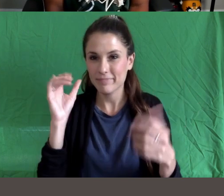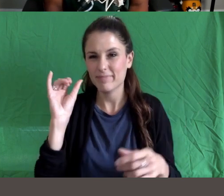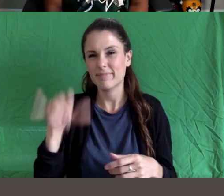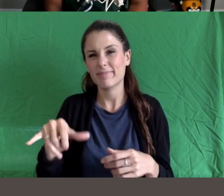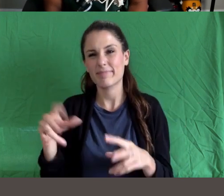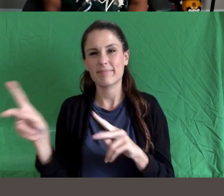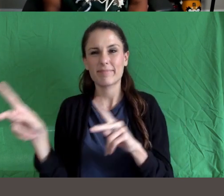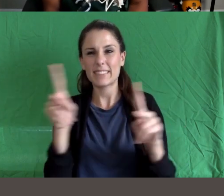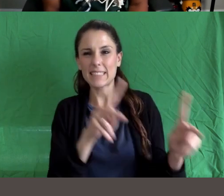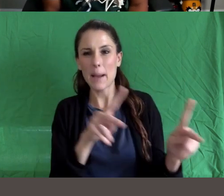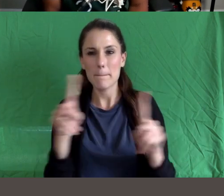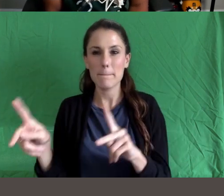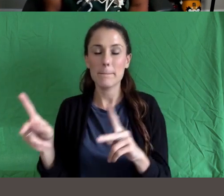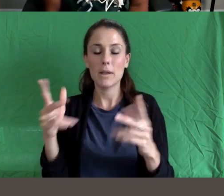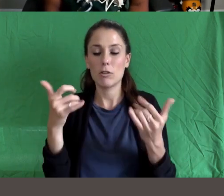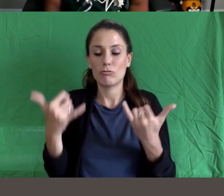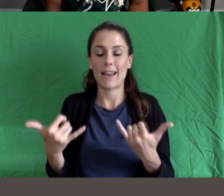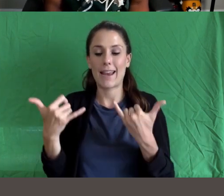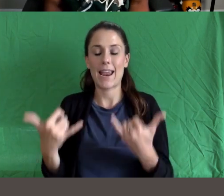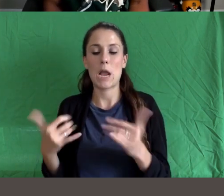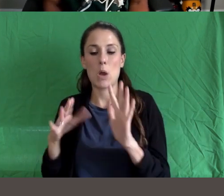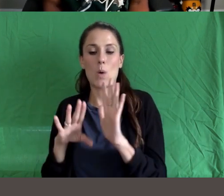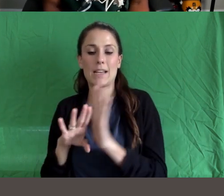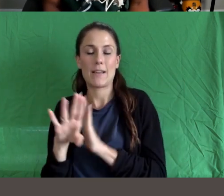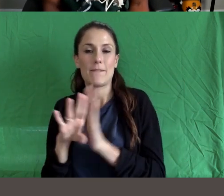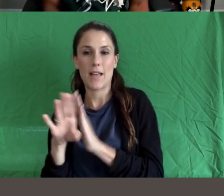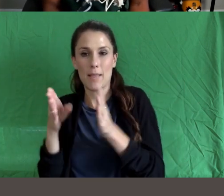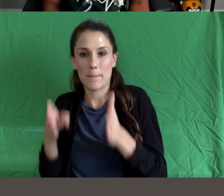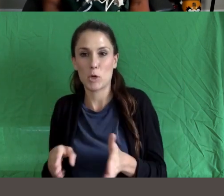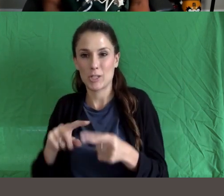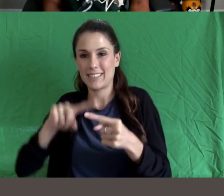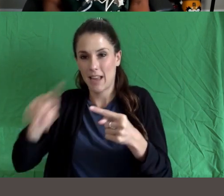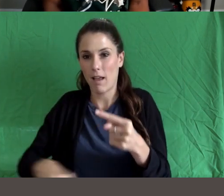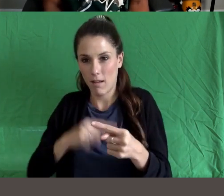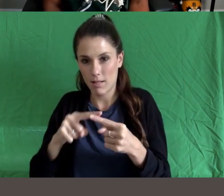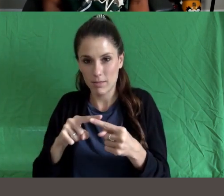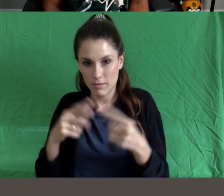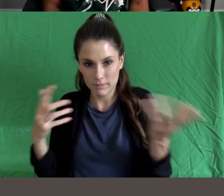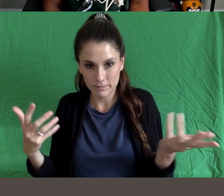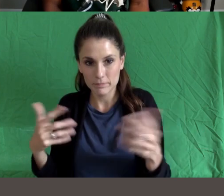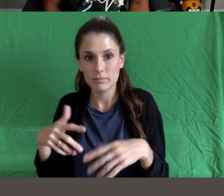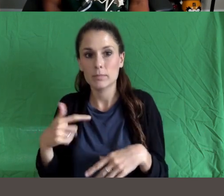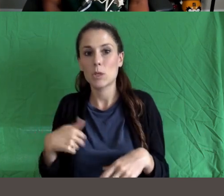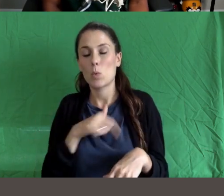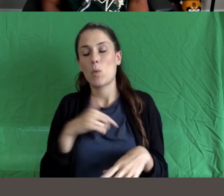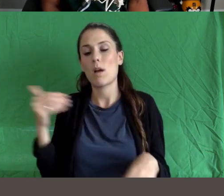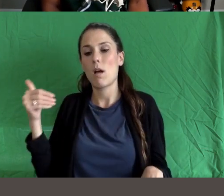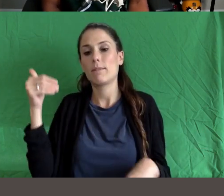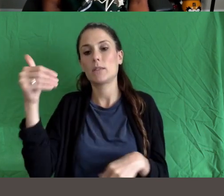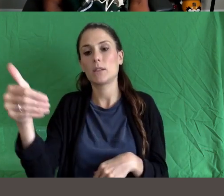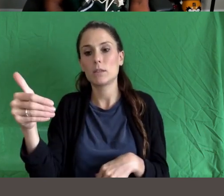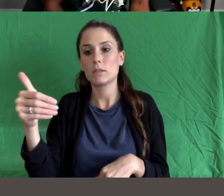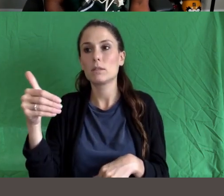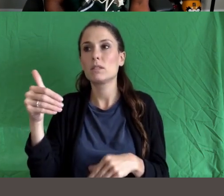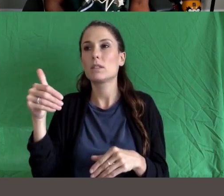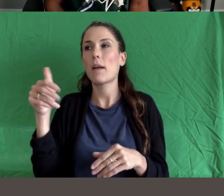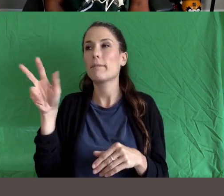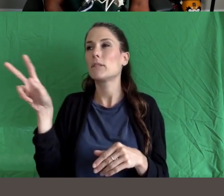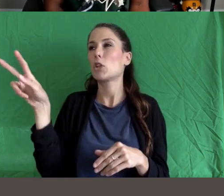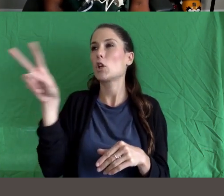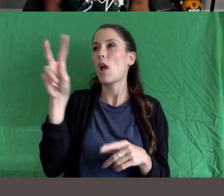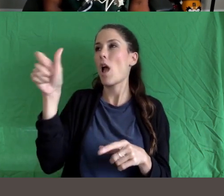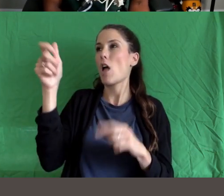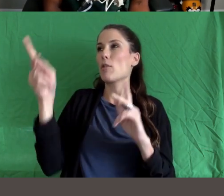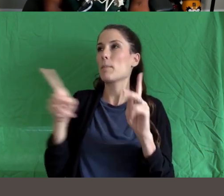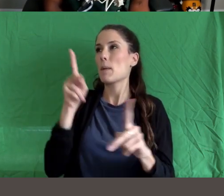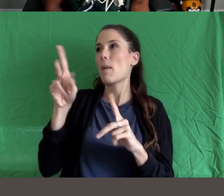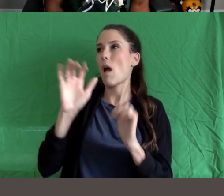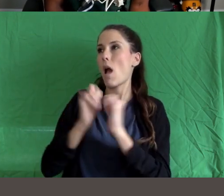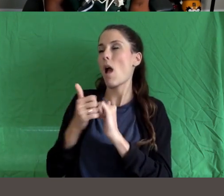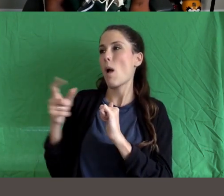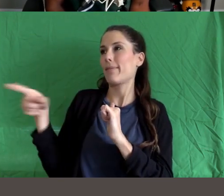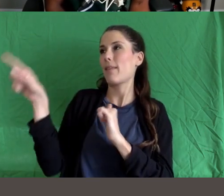so analogous to the current developer cycle in that we often look at how others are building packages